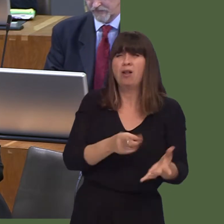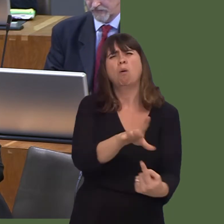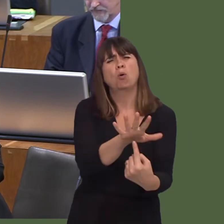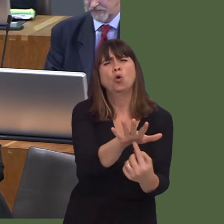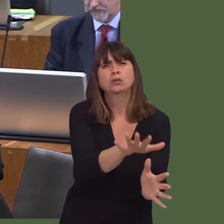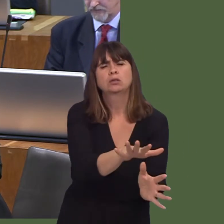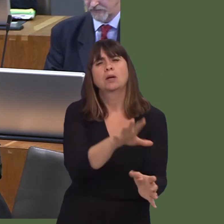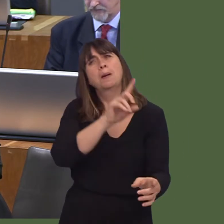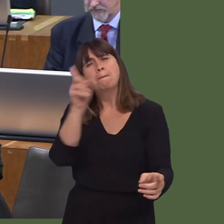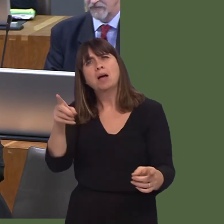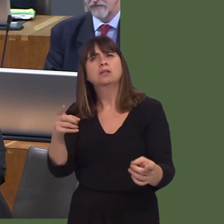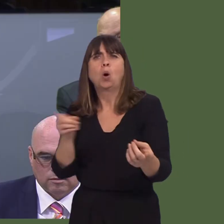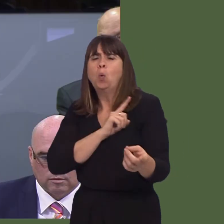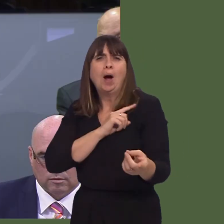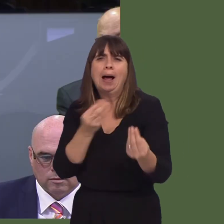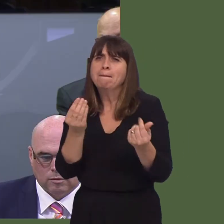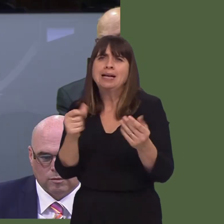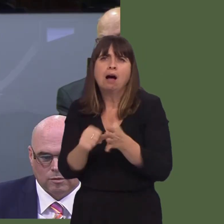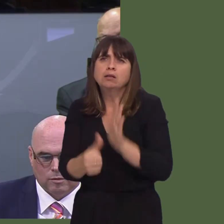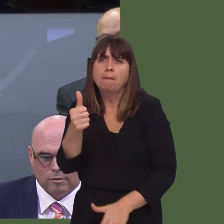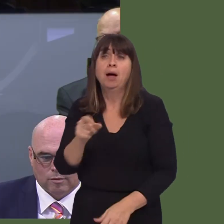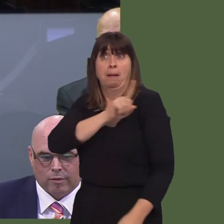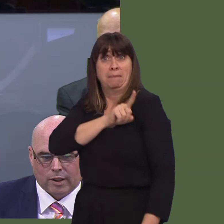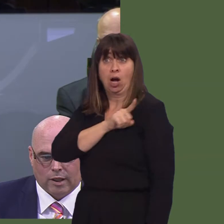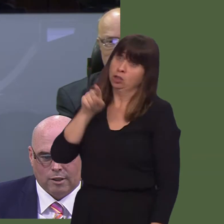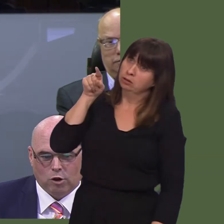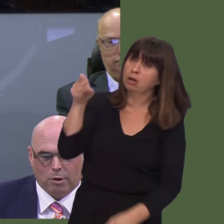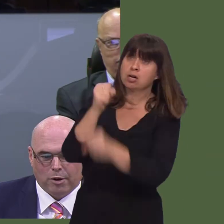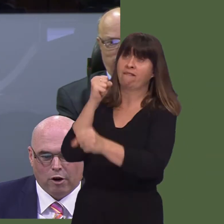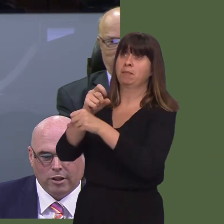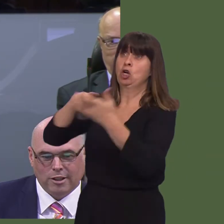the cuts in our budget from her Government over many years.